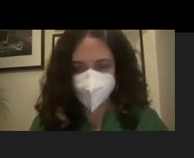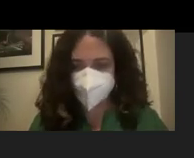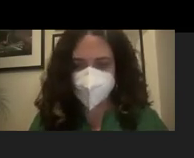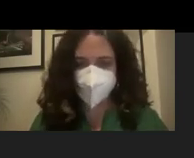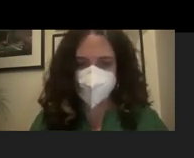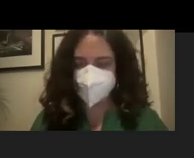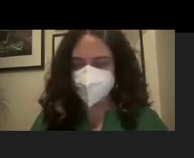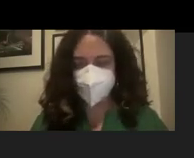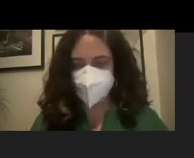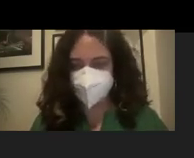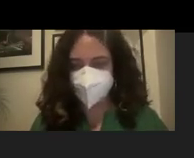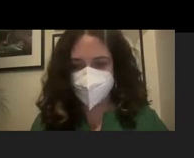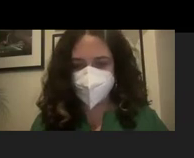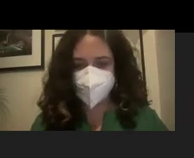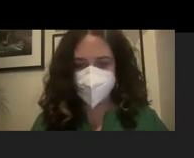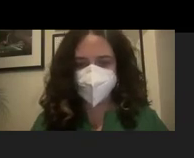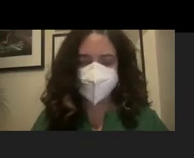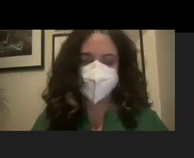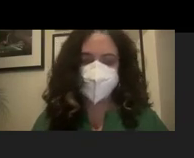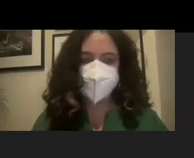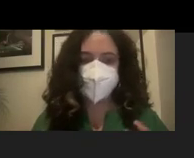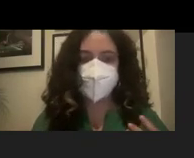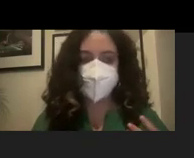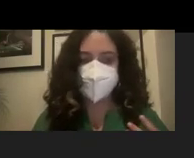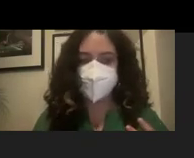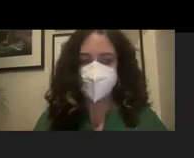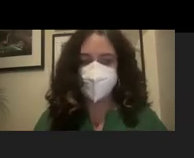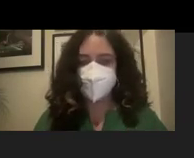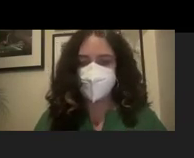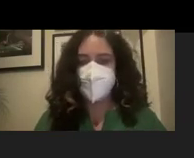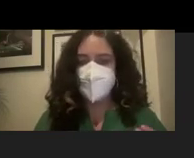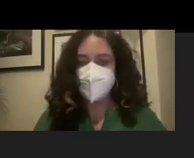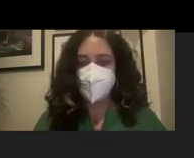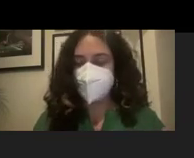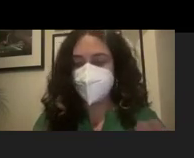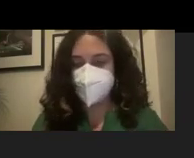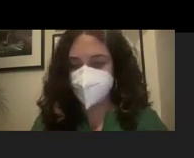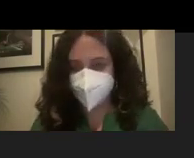be sacrificed for the greater good without issue those inferior people are also not equal members